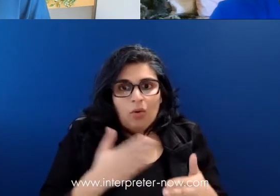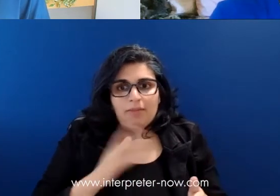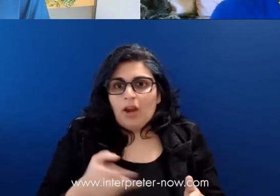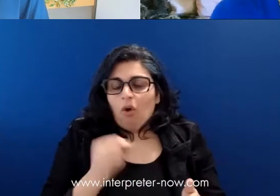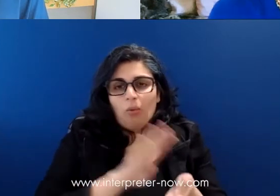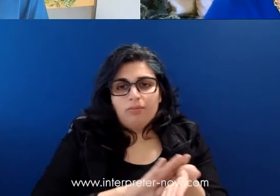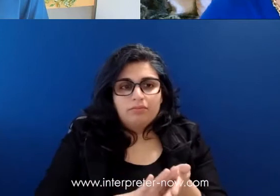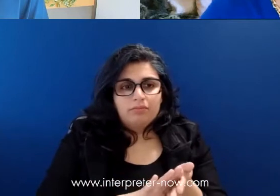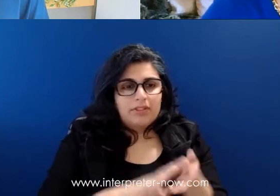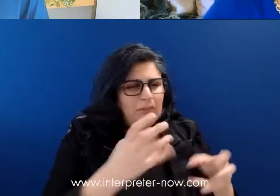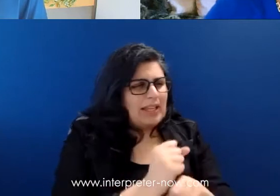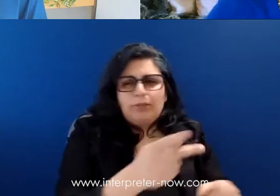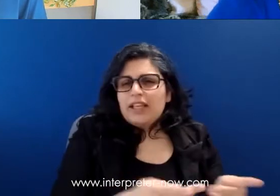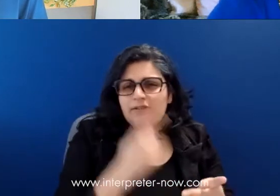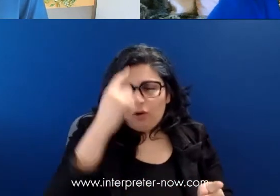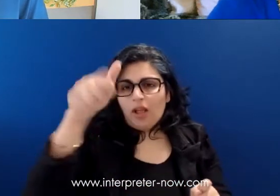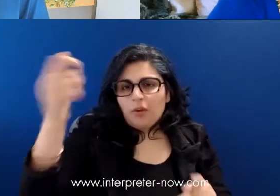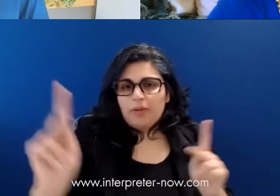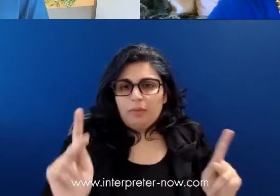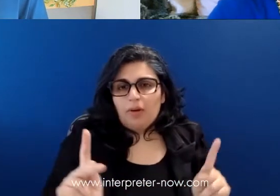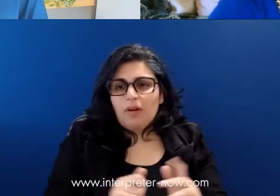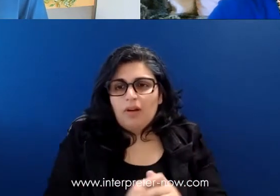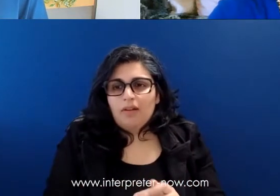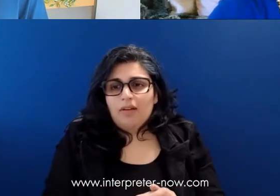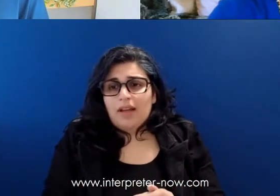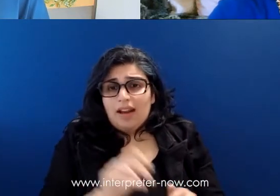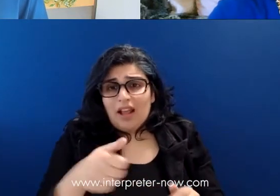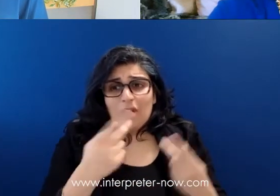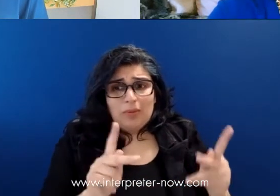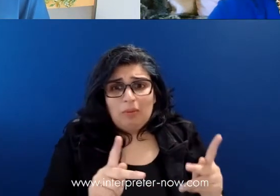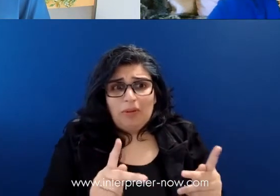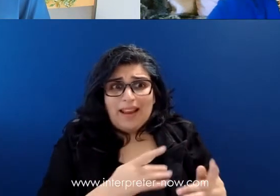space for others, and potentially the others that I'm usually relying on as my allies.